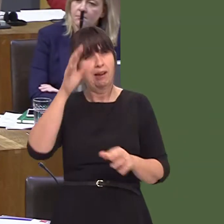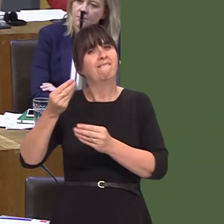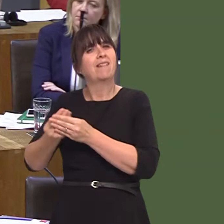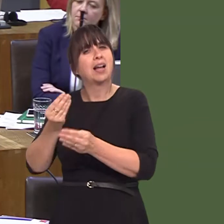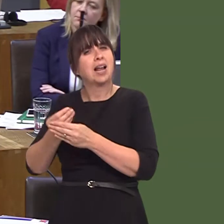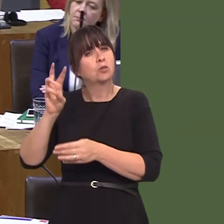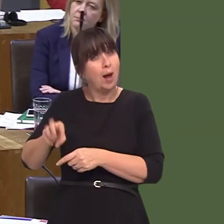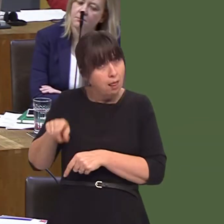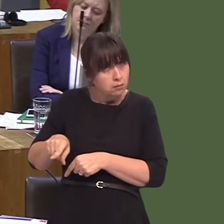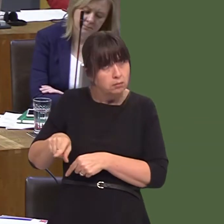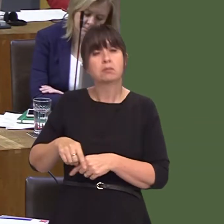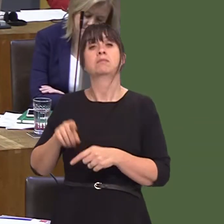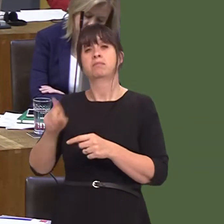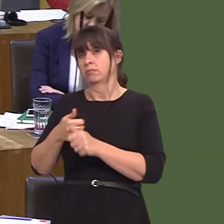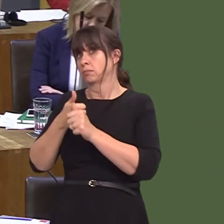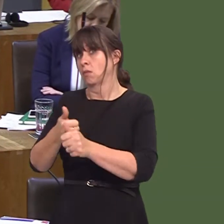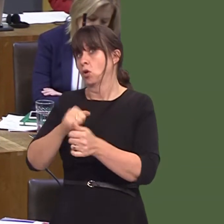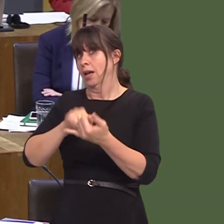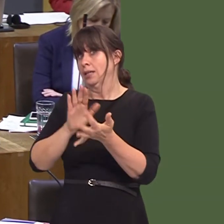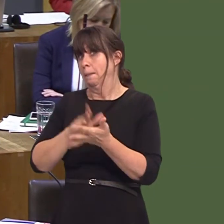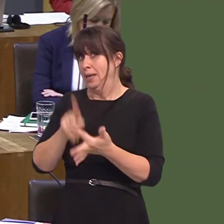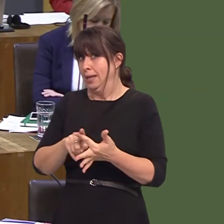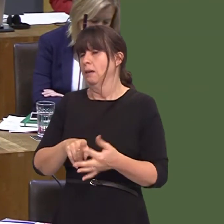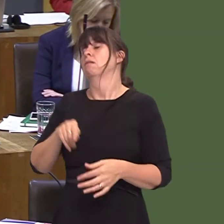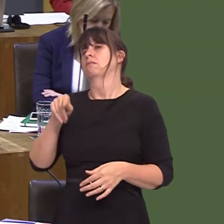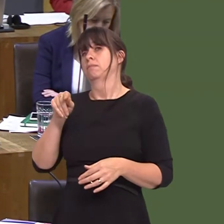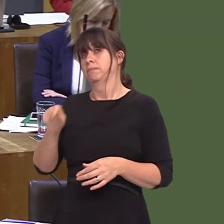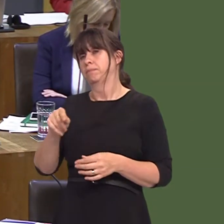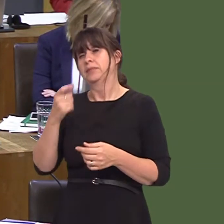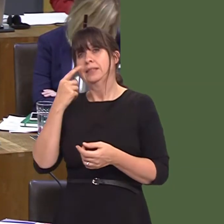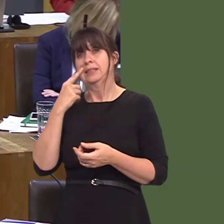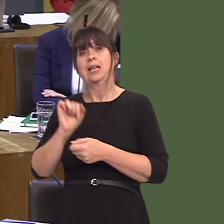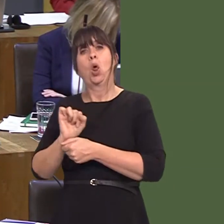That will help SMEs to access finance.